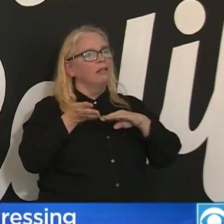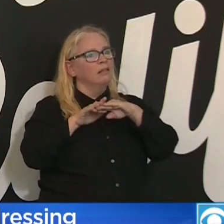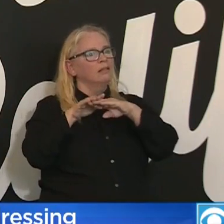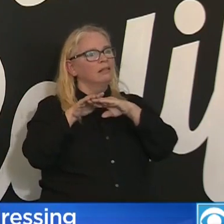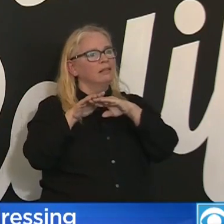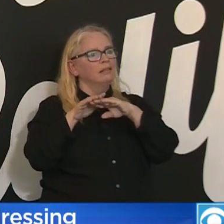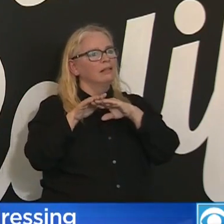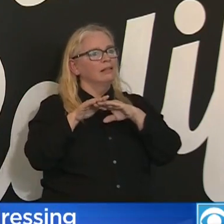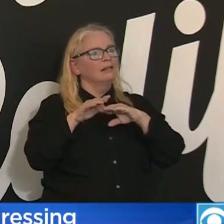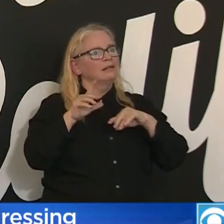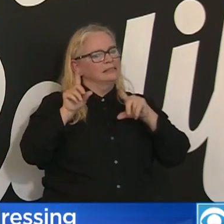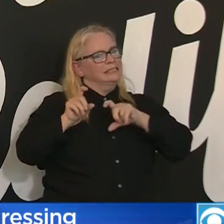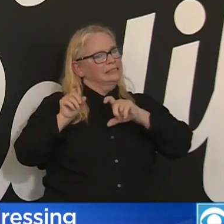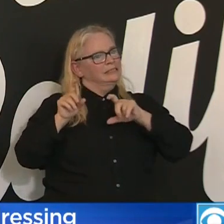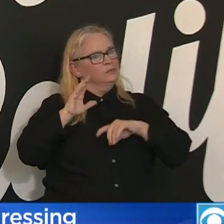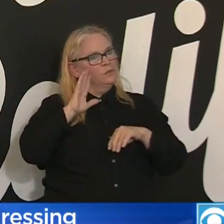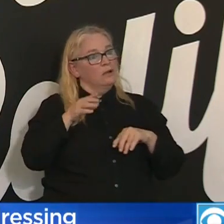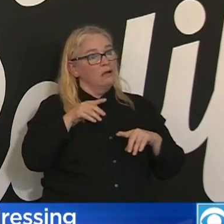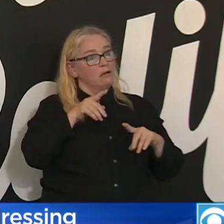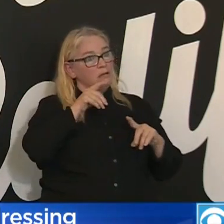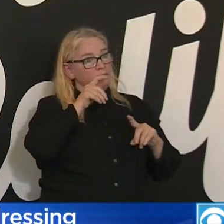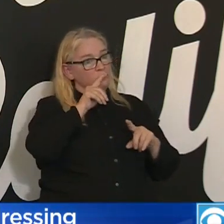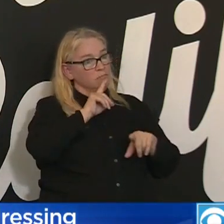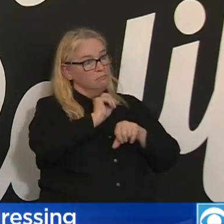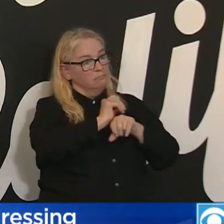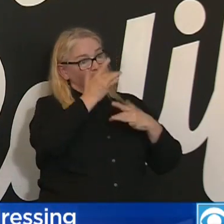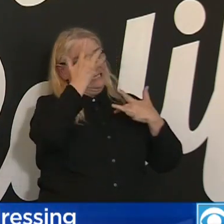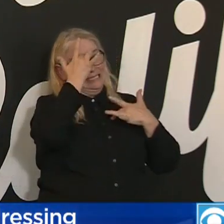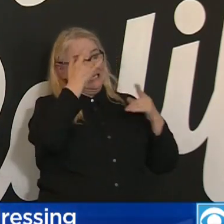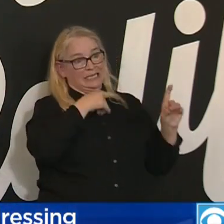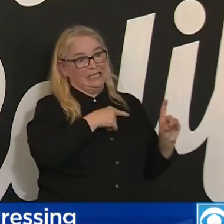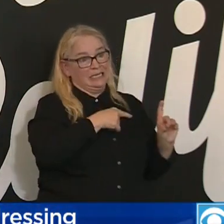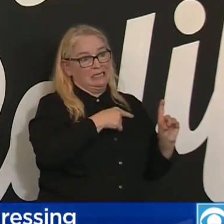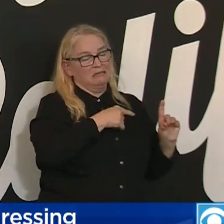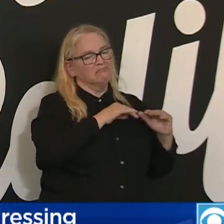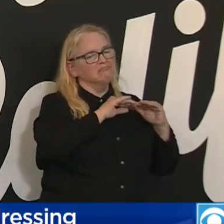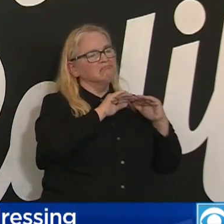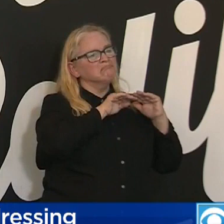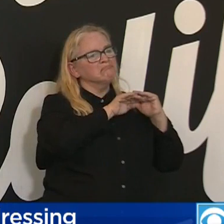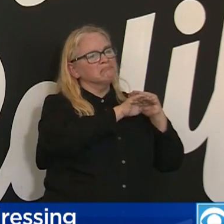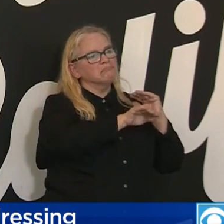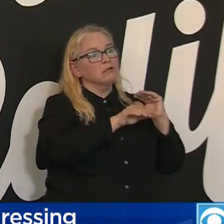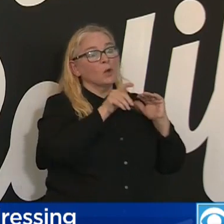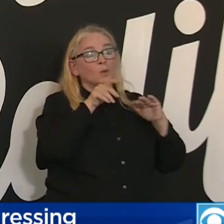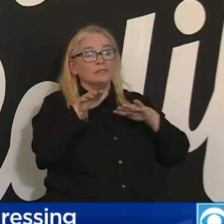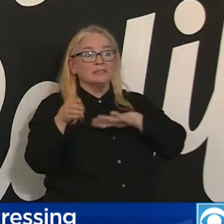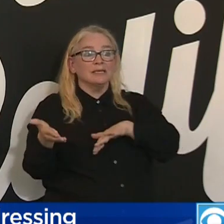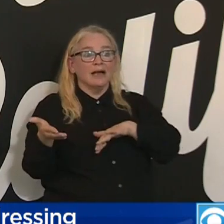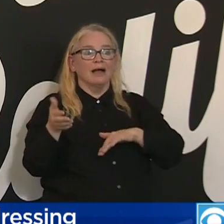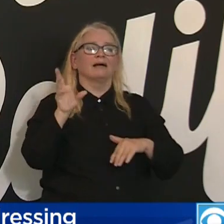NUMBER OF POSITIVES 12,075 REMAIN IN THE BETTER, IT'S